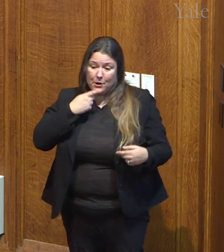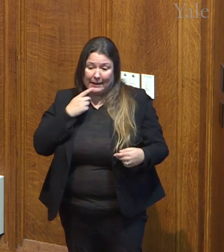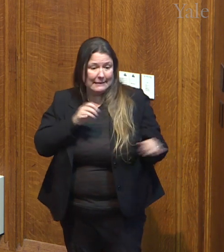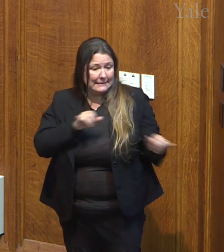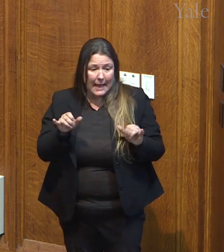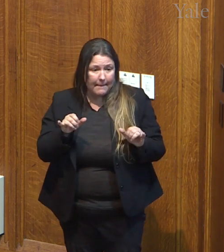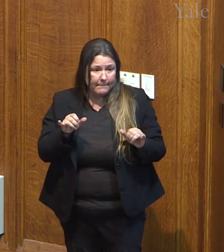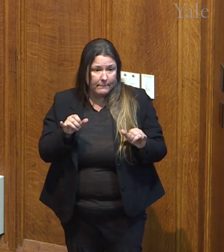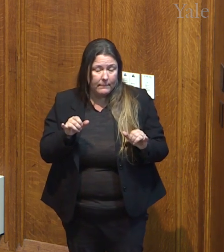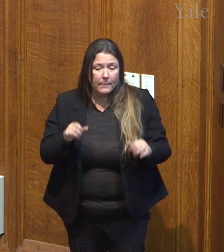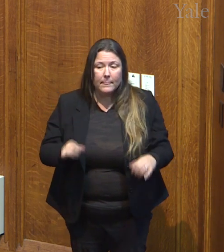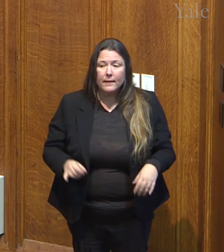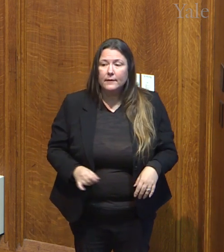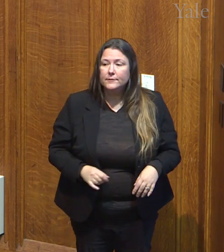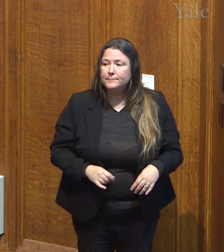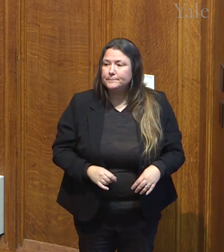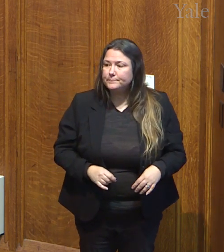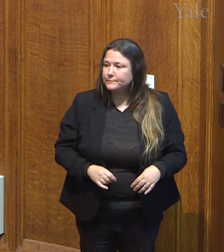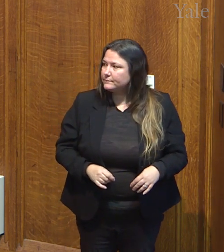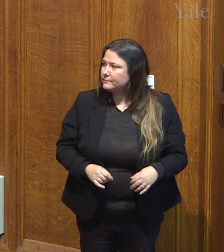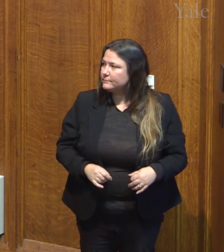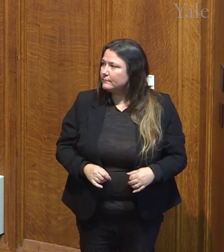They are hearing their language.